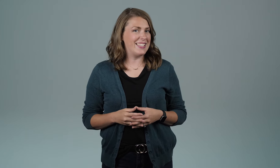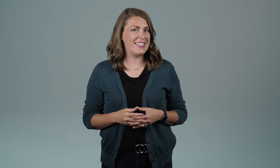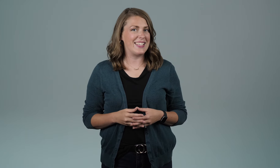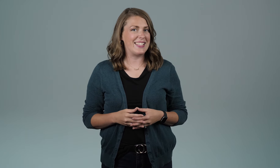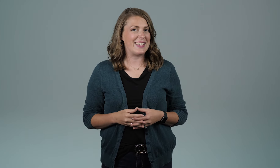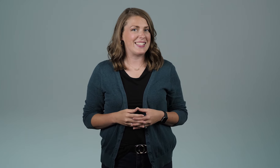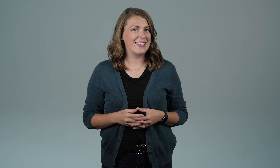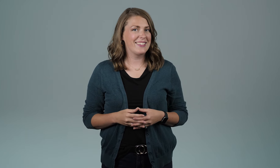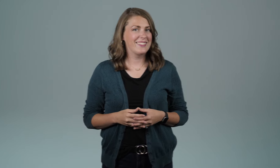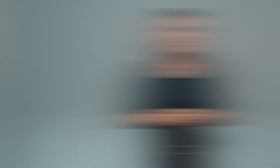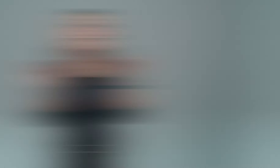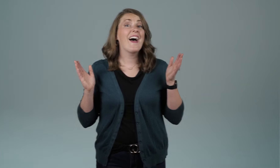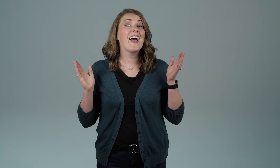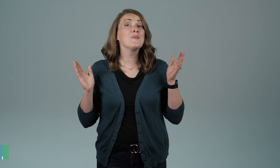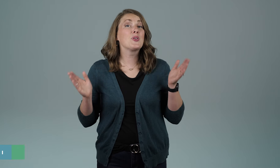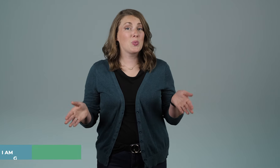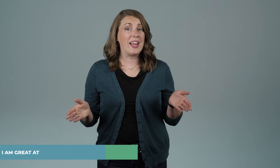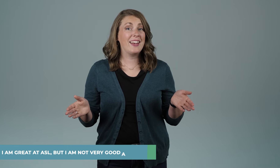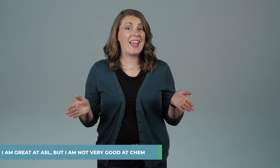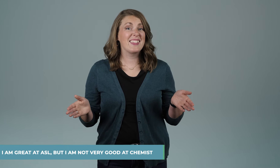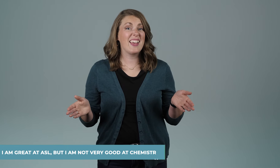into sentences. I am great at ASL,